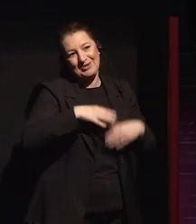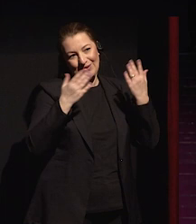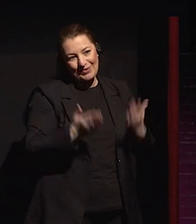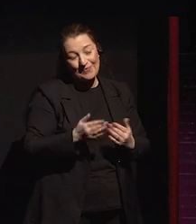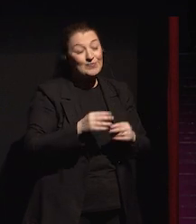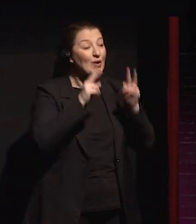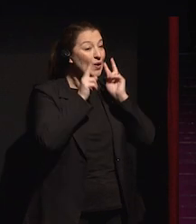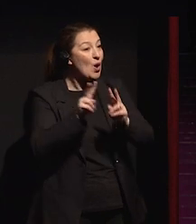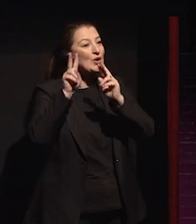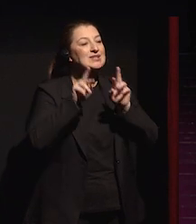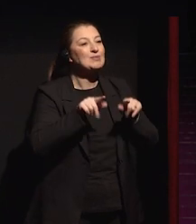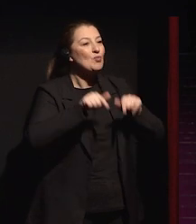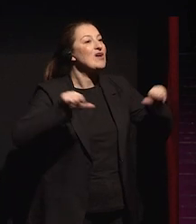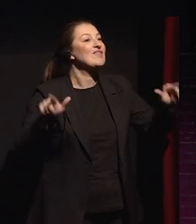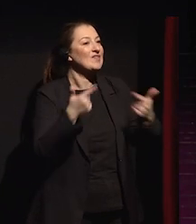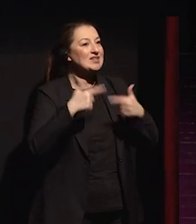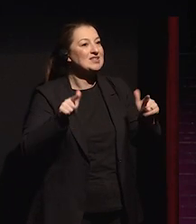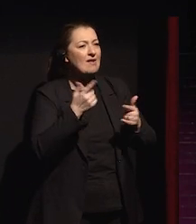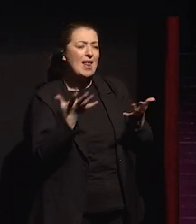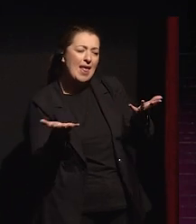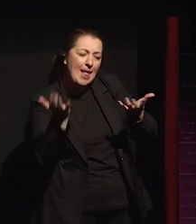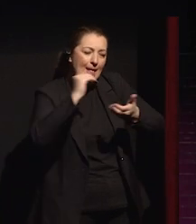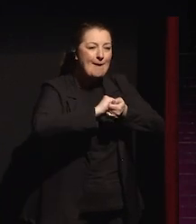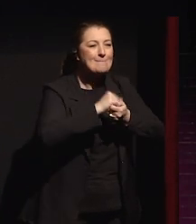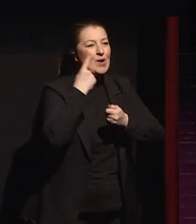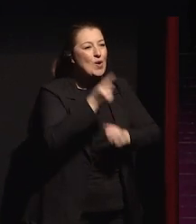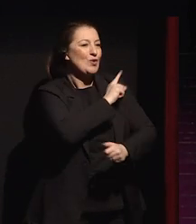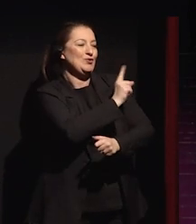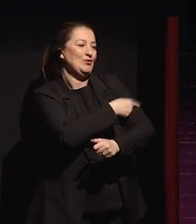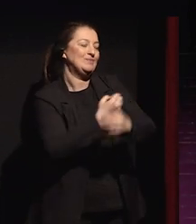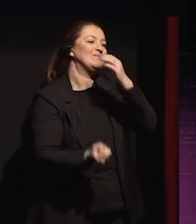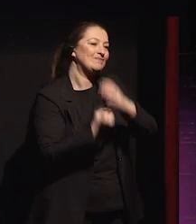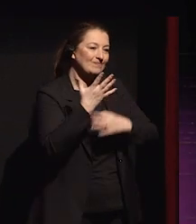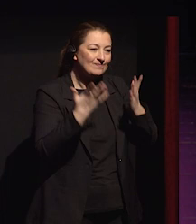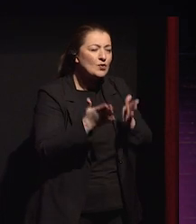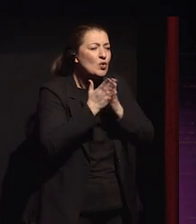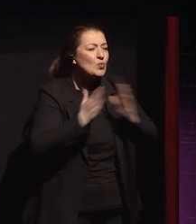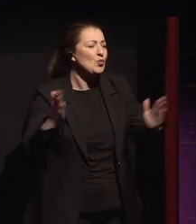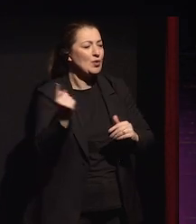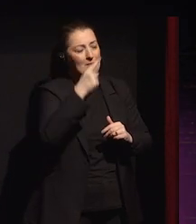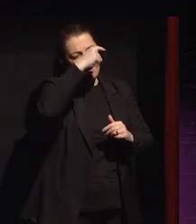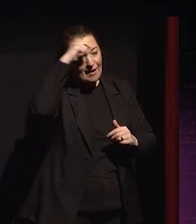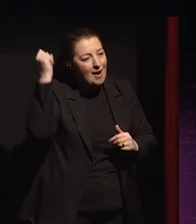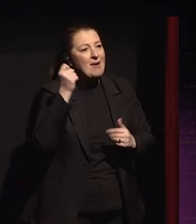As you can see, this festival is the product of collective power. It's a great honor for me